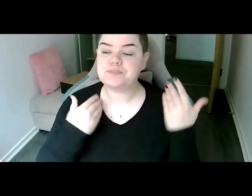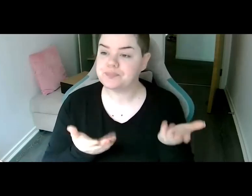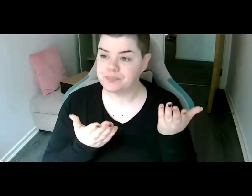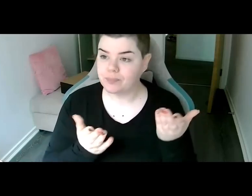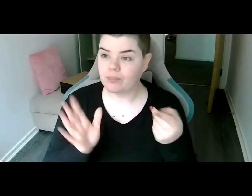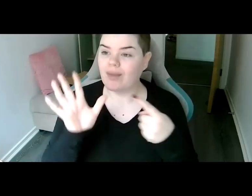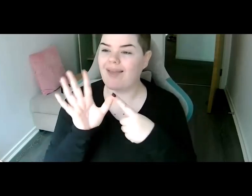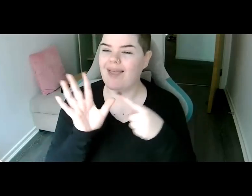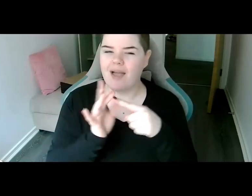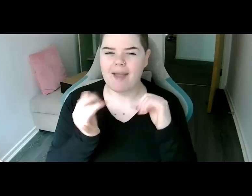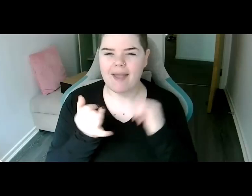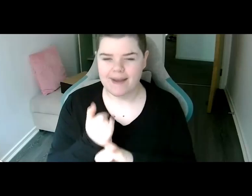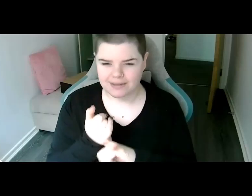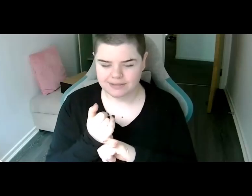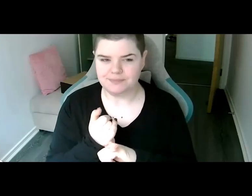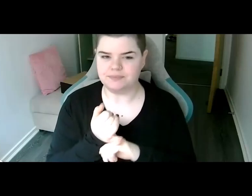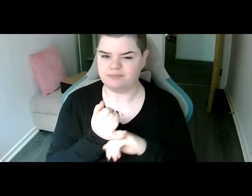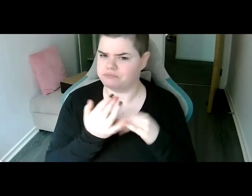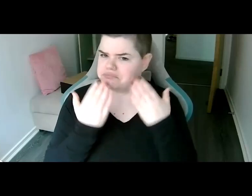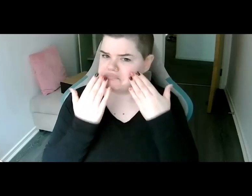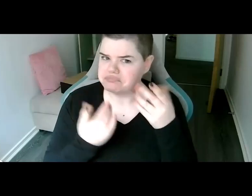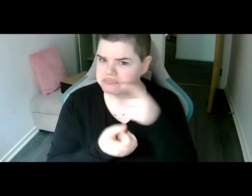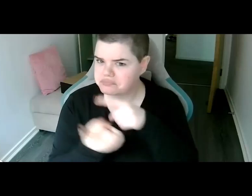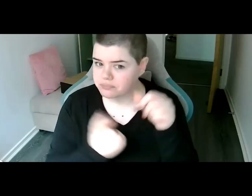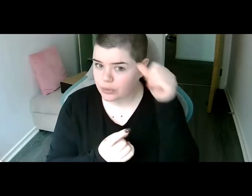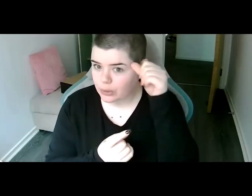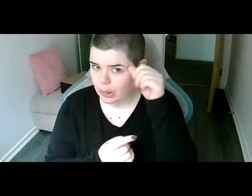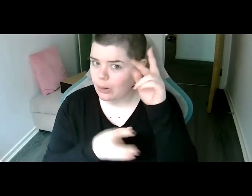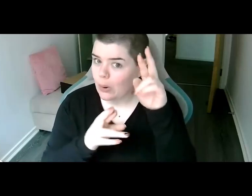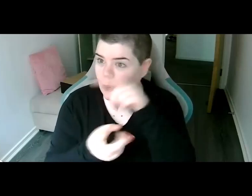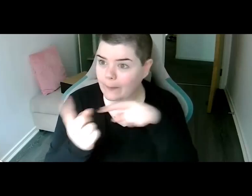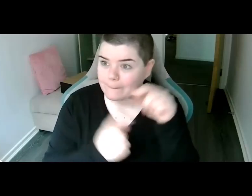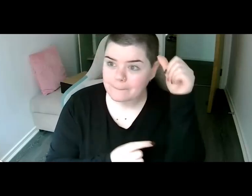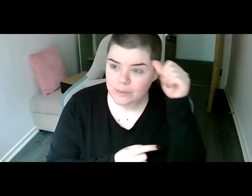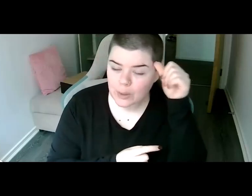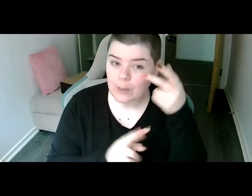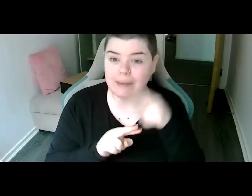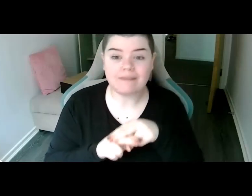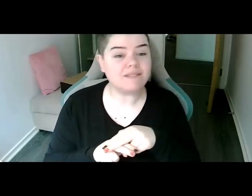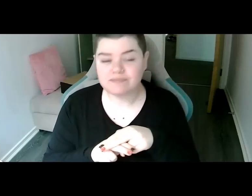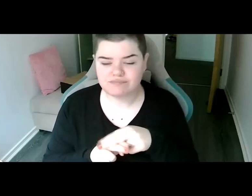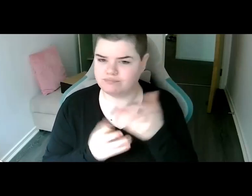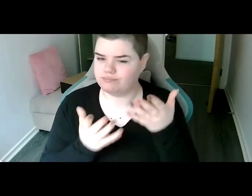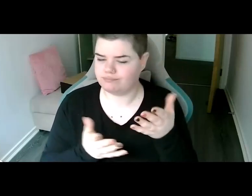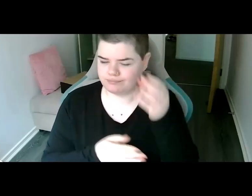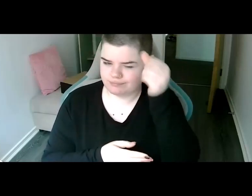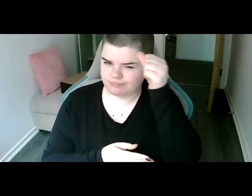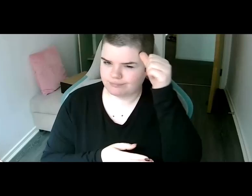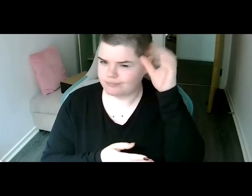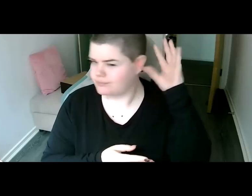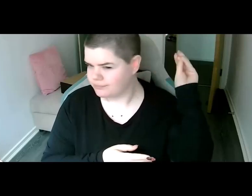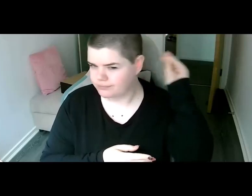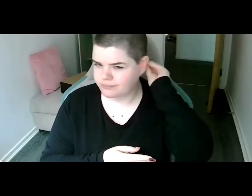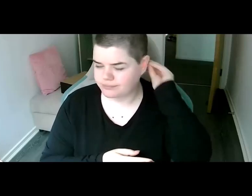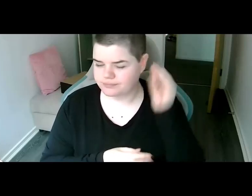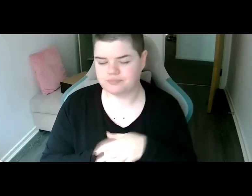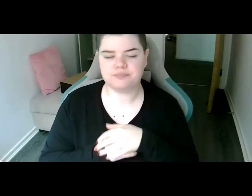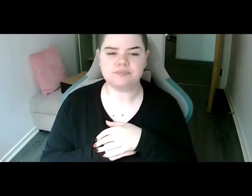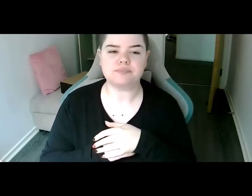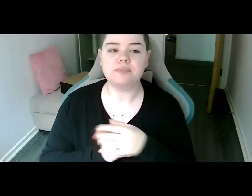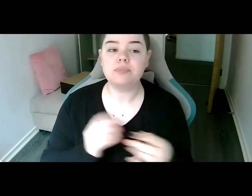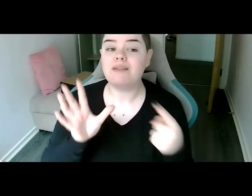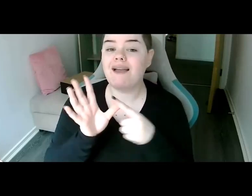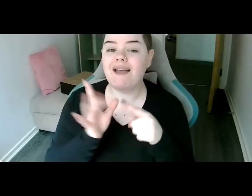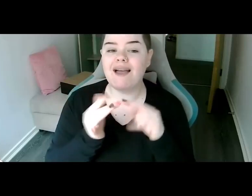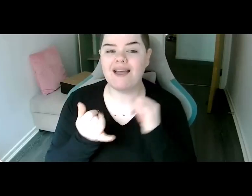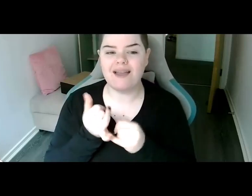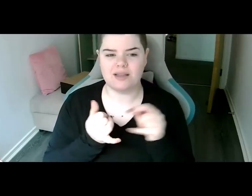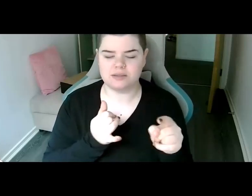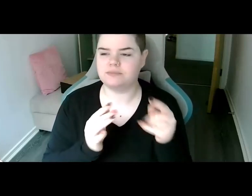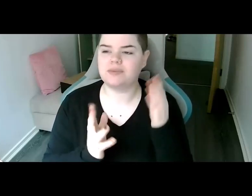The AIS, I don't know if any of you know about it. I hope you do, but if you don't, hopefully you can take this away with you today.